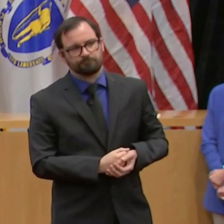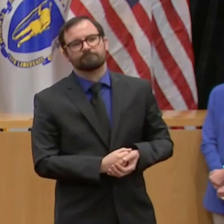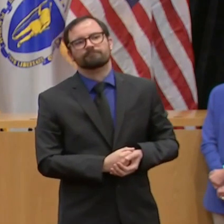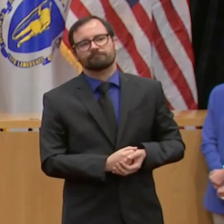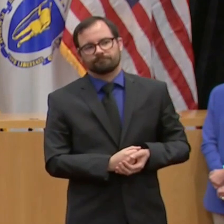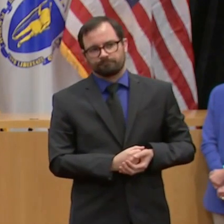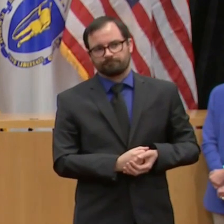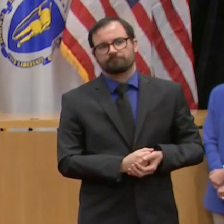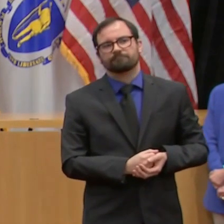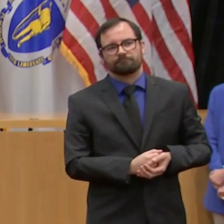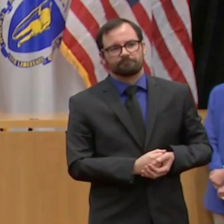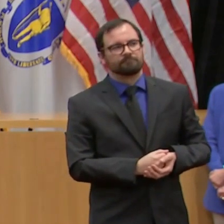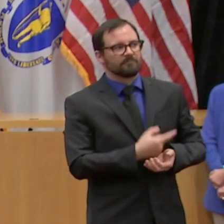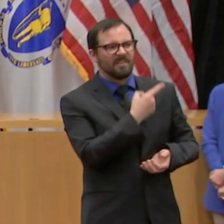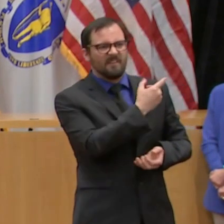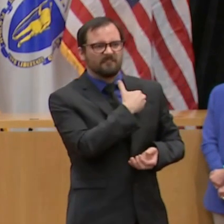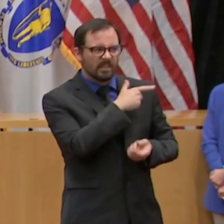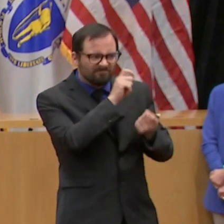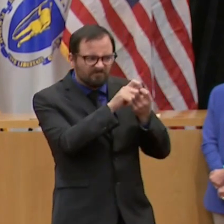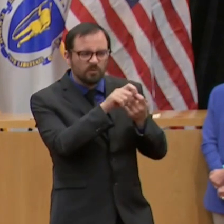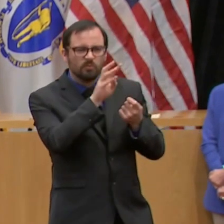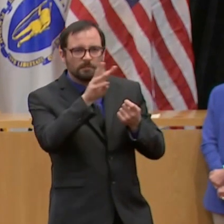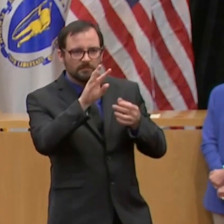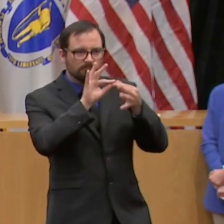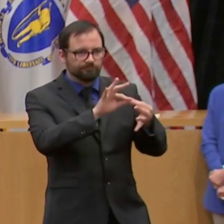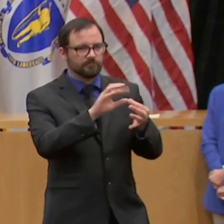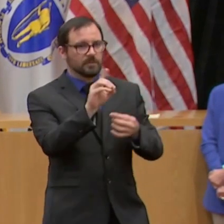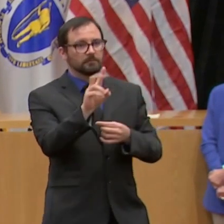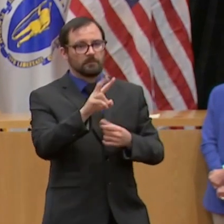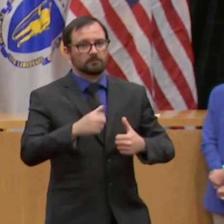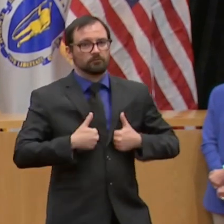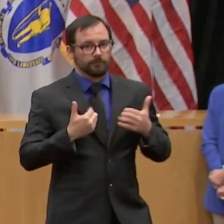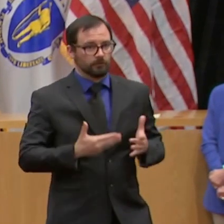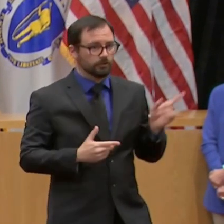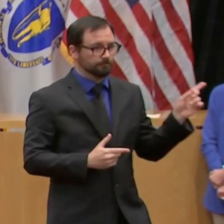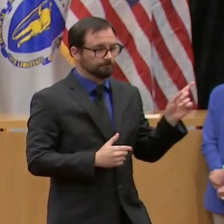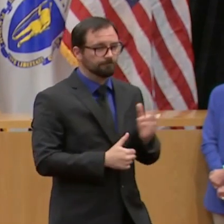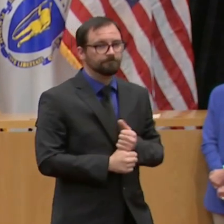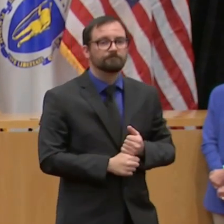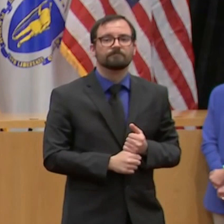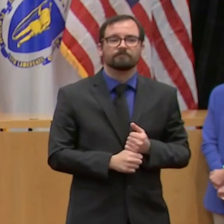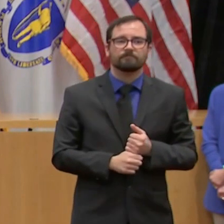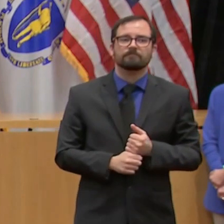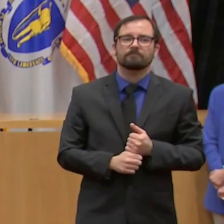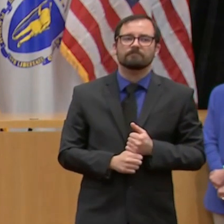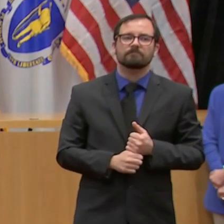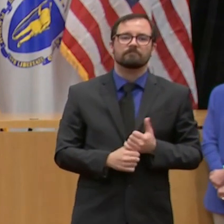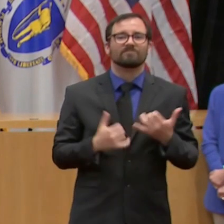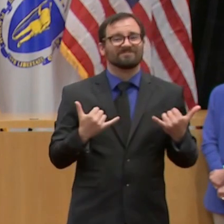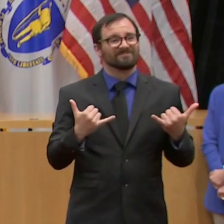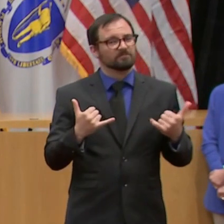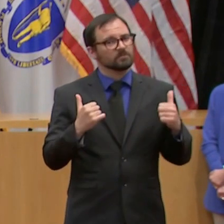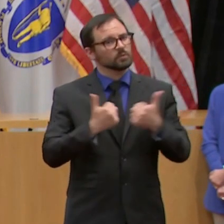DOMESTIC VIOLENCE PREVENTION AND SERVICES SITE. THIS IS A CRITICAL TIME, ESPECIALLY FOR SURVIVORS.